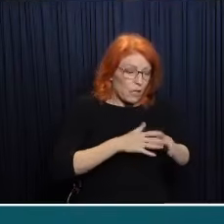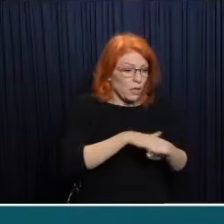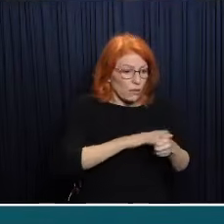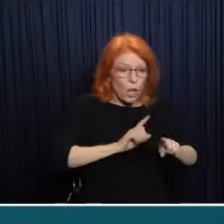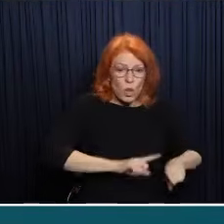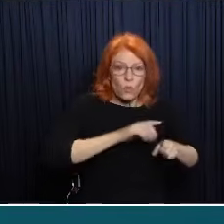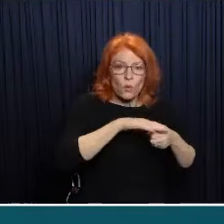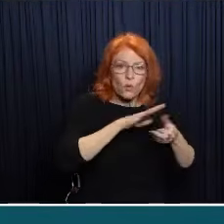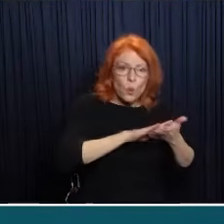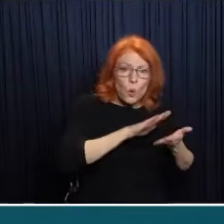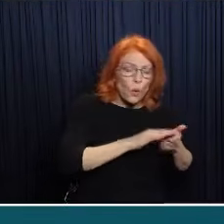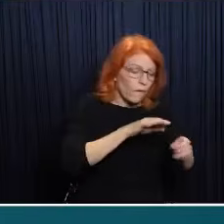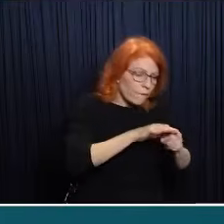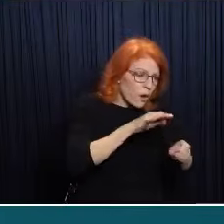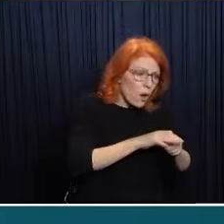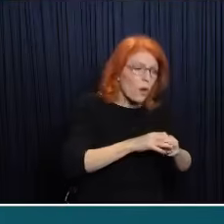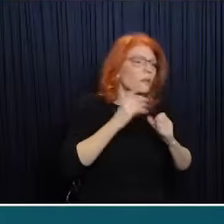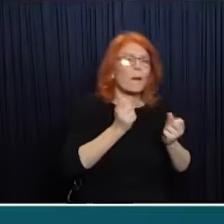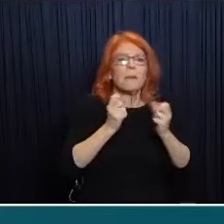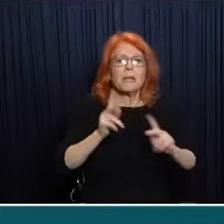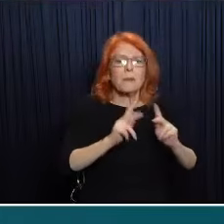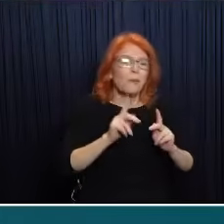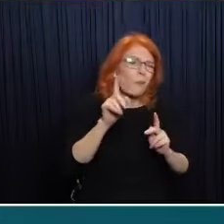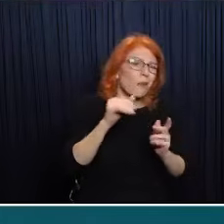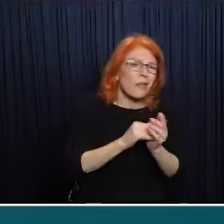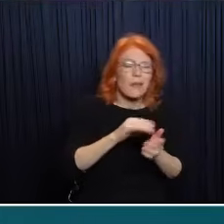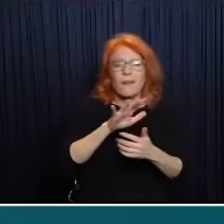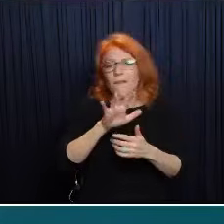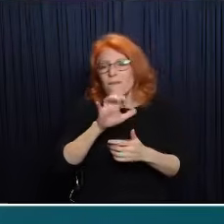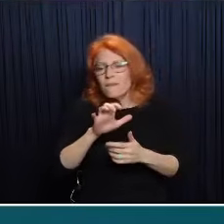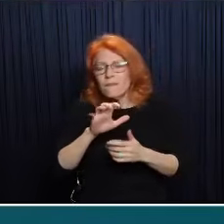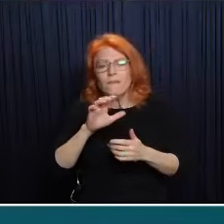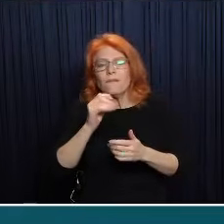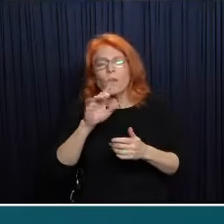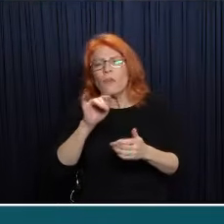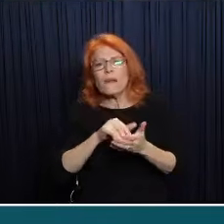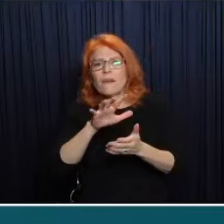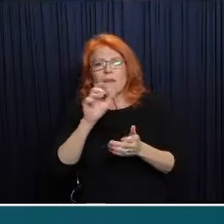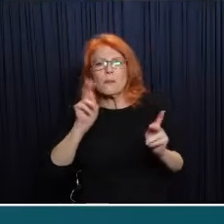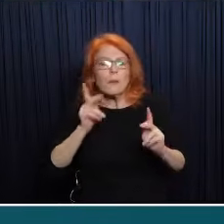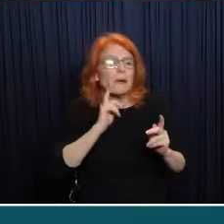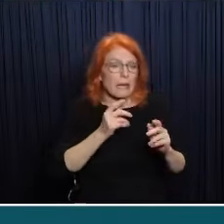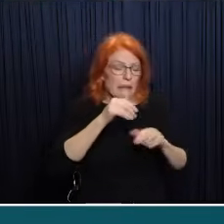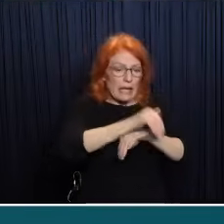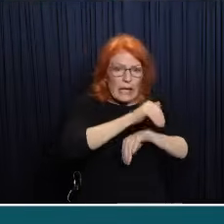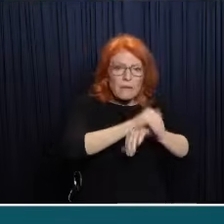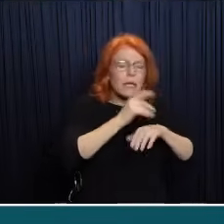THE METHOD THAT KEEPS YOU IN YOUR COMMUNITY. YOU GO TO YOUR LOCAL SCHOOL. YOU VOTE.